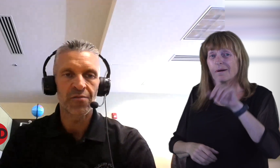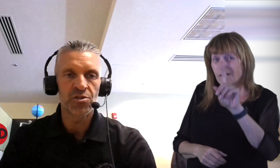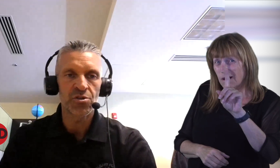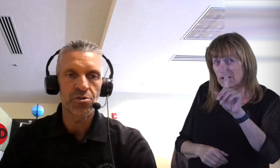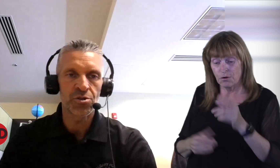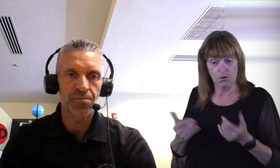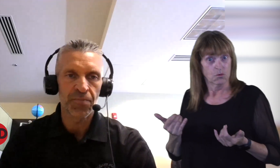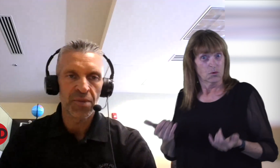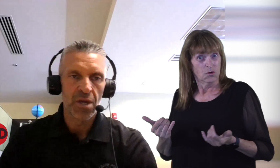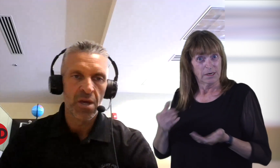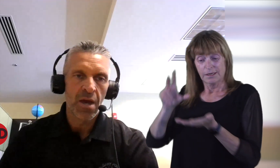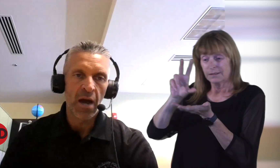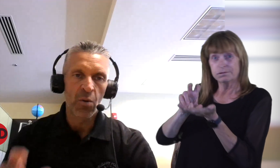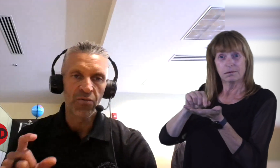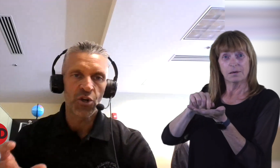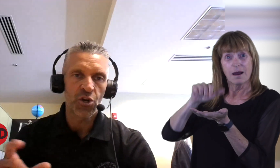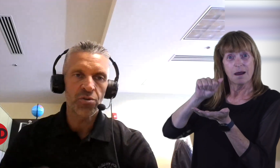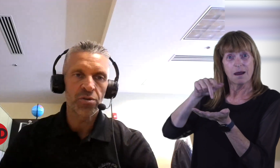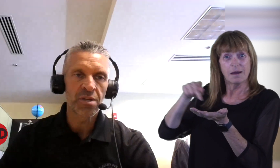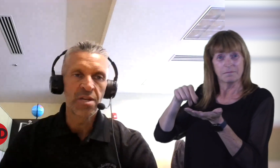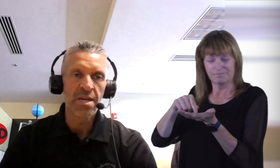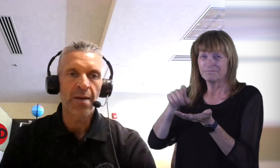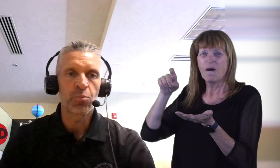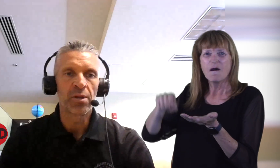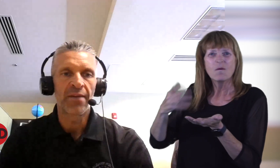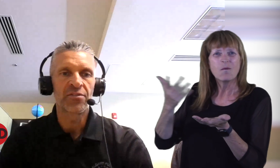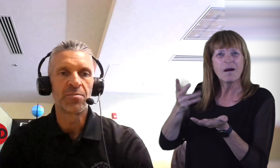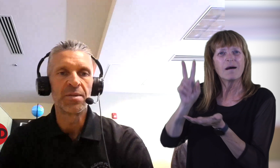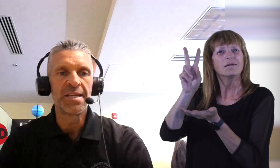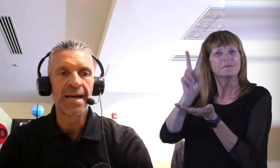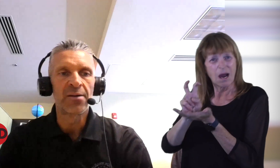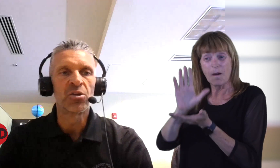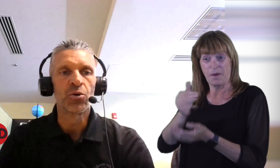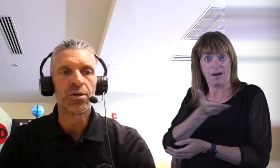However, currently the app will have to be downloaded